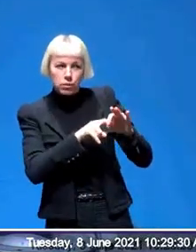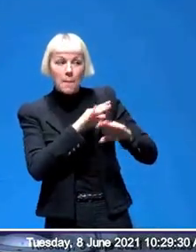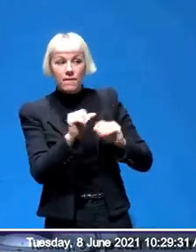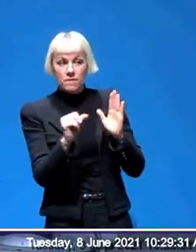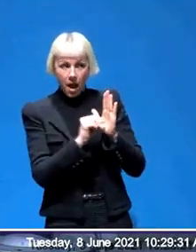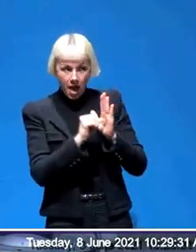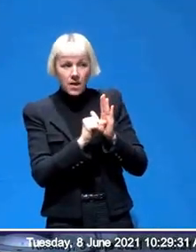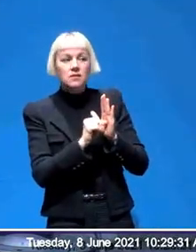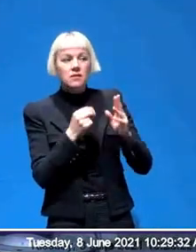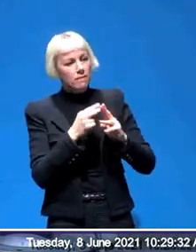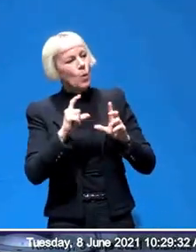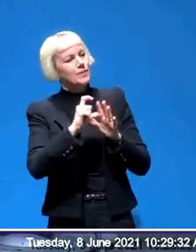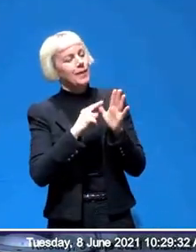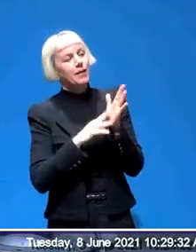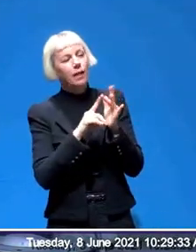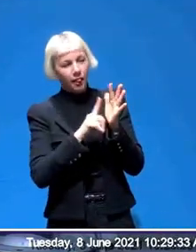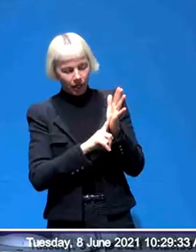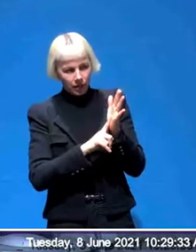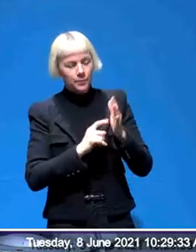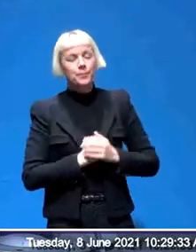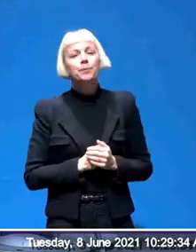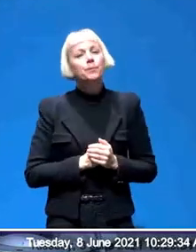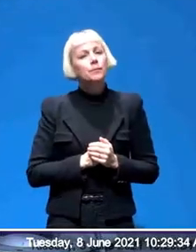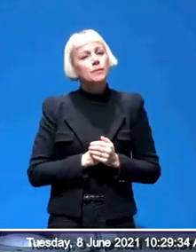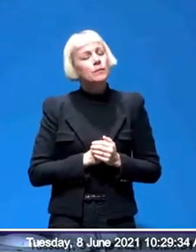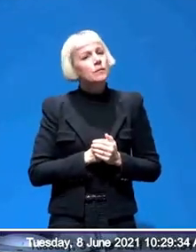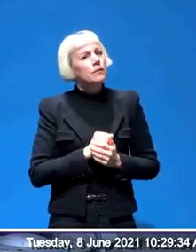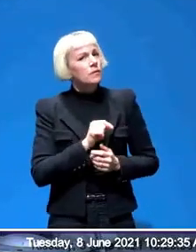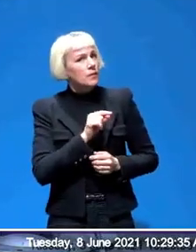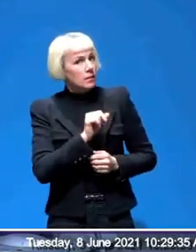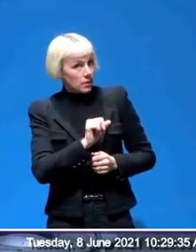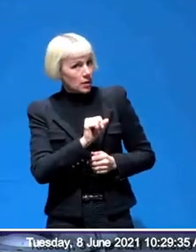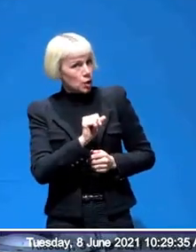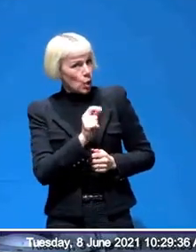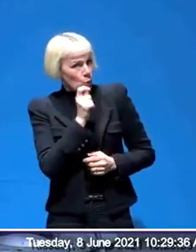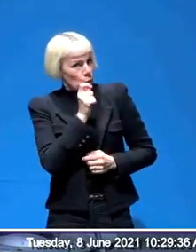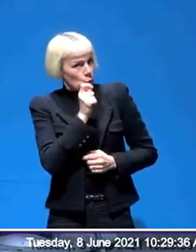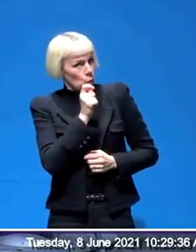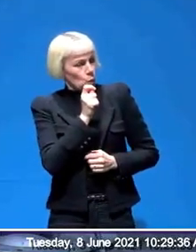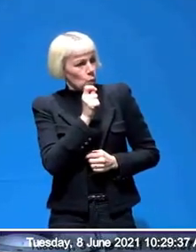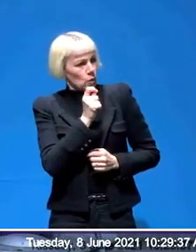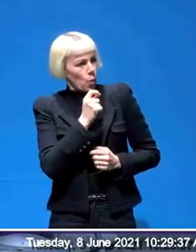We are about to touch on a topic where the financial arrangements became very relevant to you.